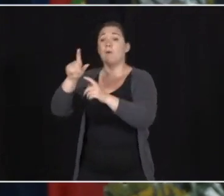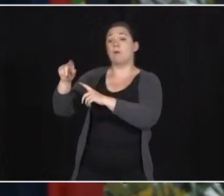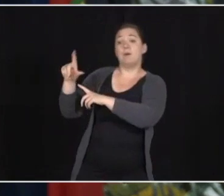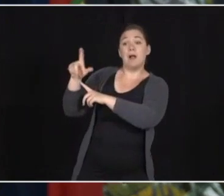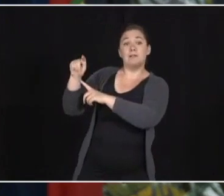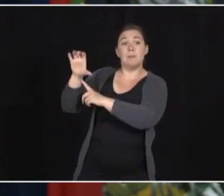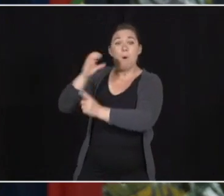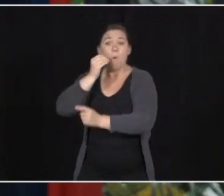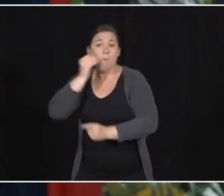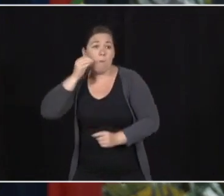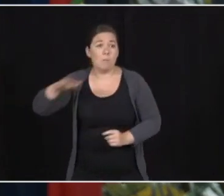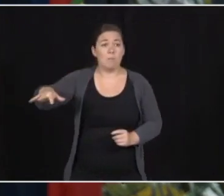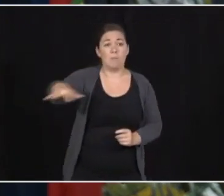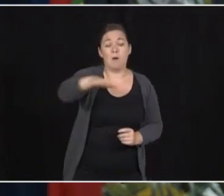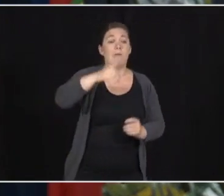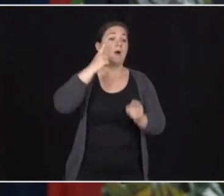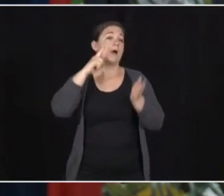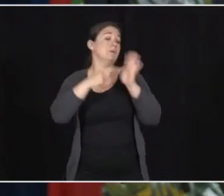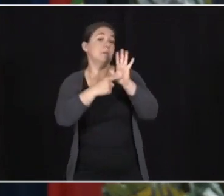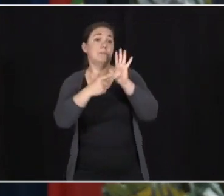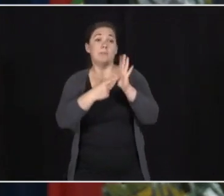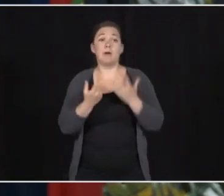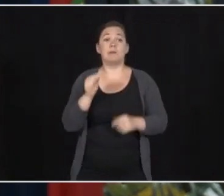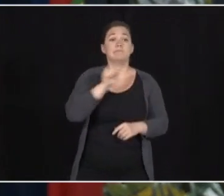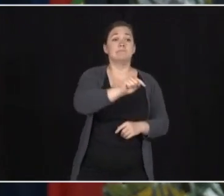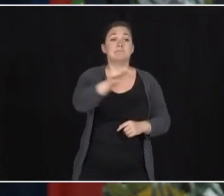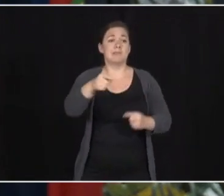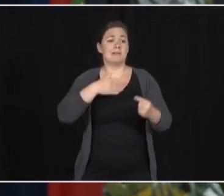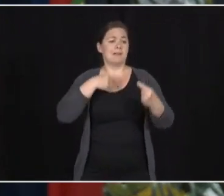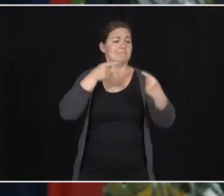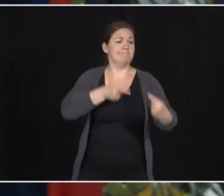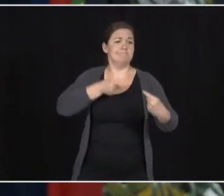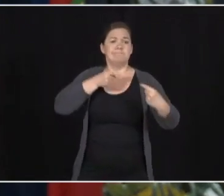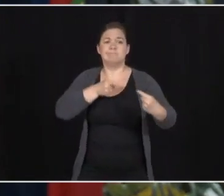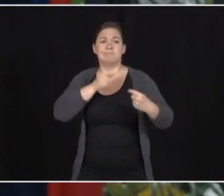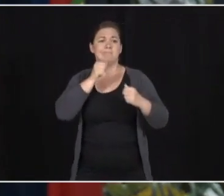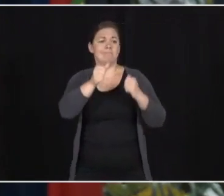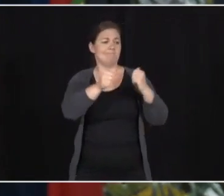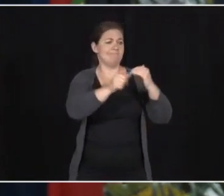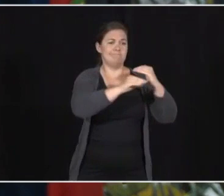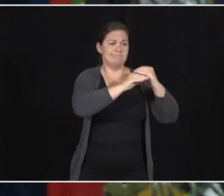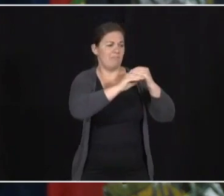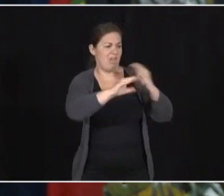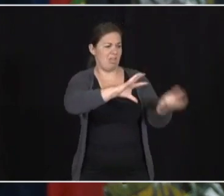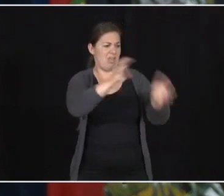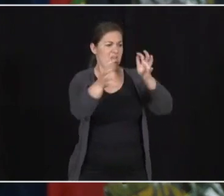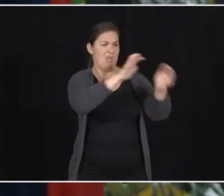to maintain clinical stability. Complete infection prevention